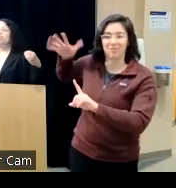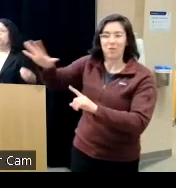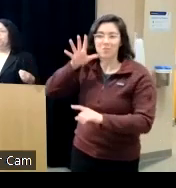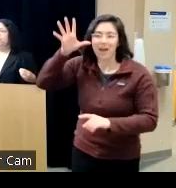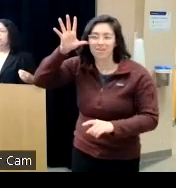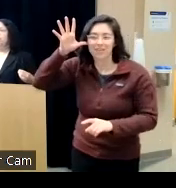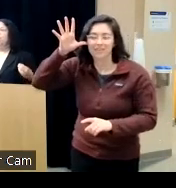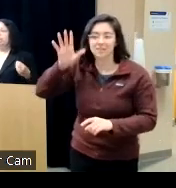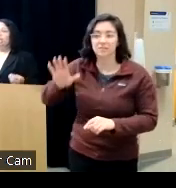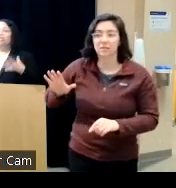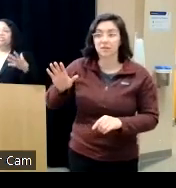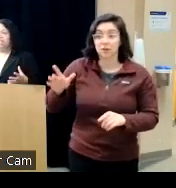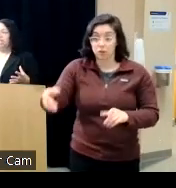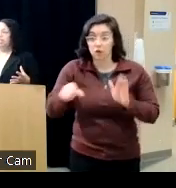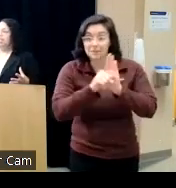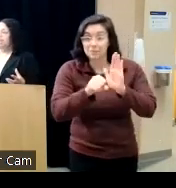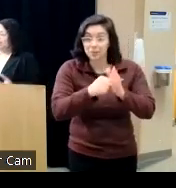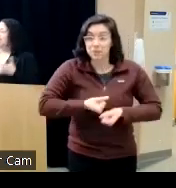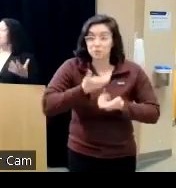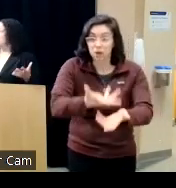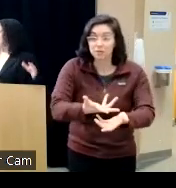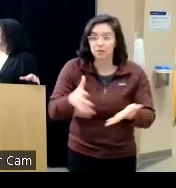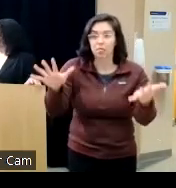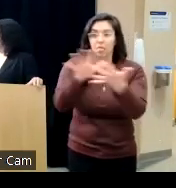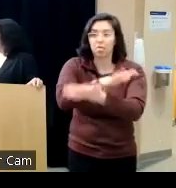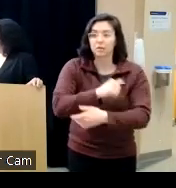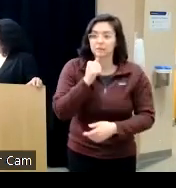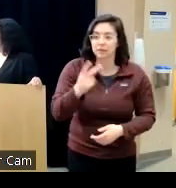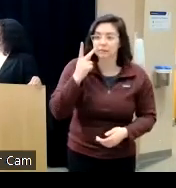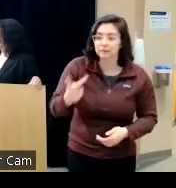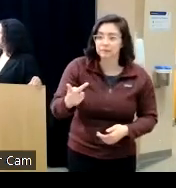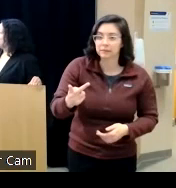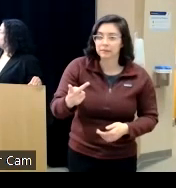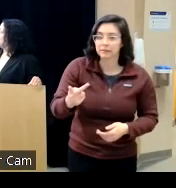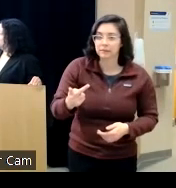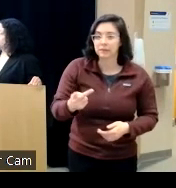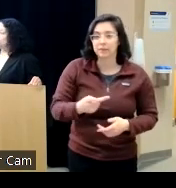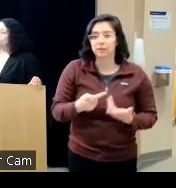they may be expressing may not be seen in the context of which to be best understood